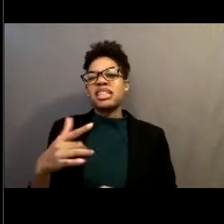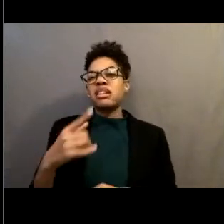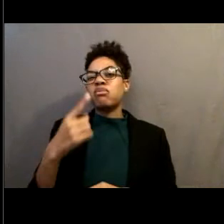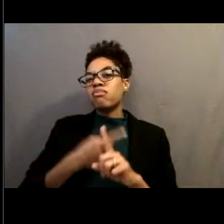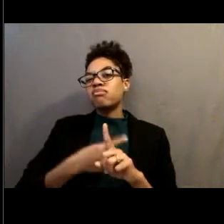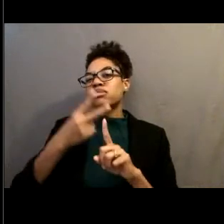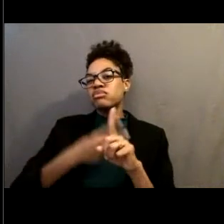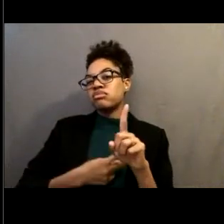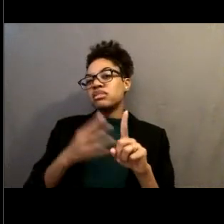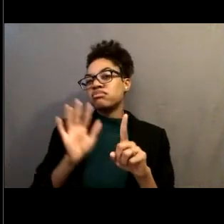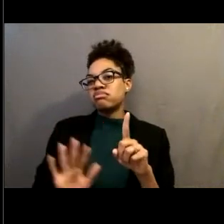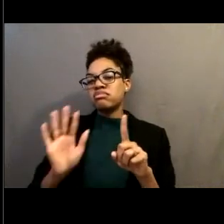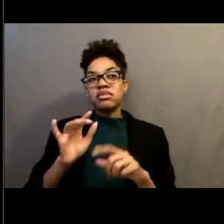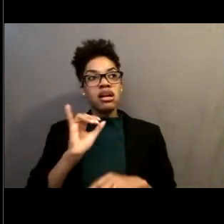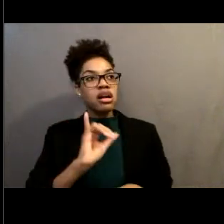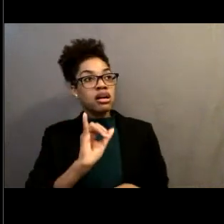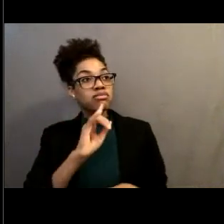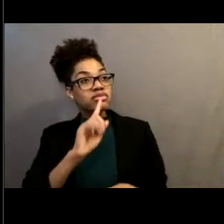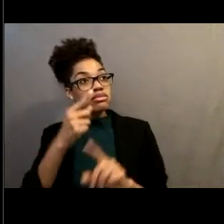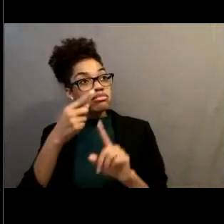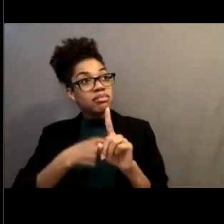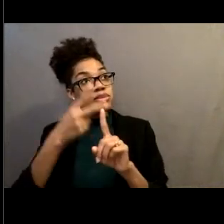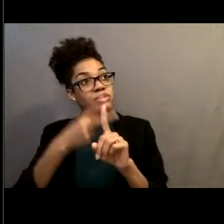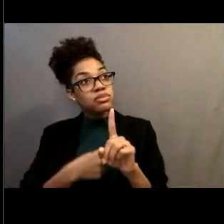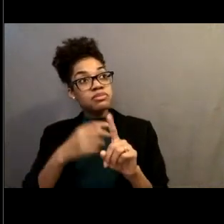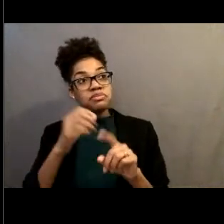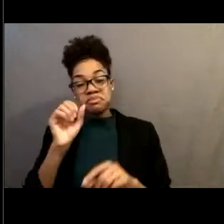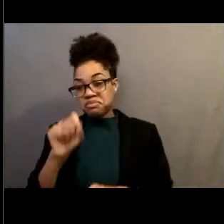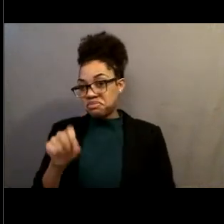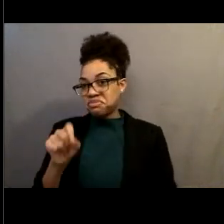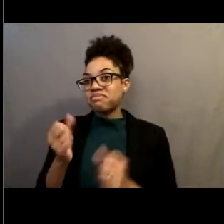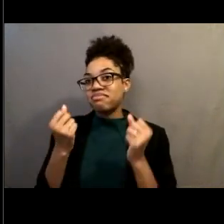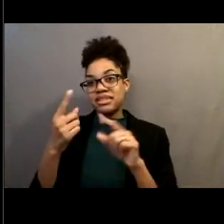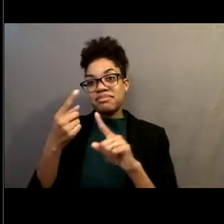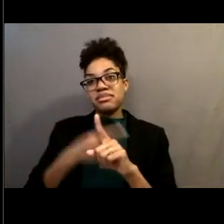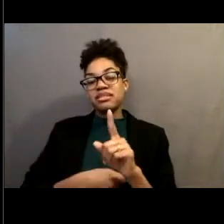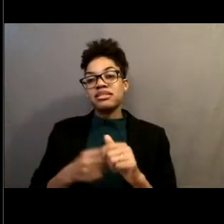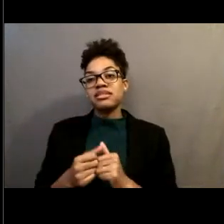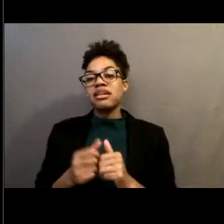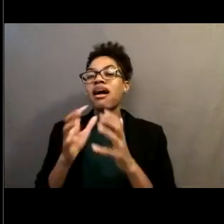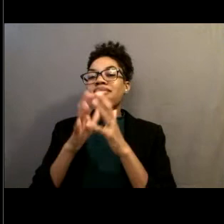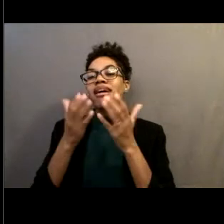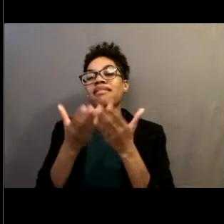[Nicole] Wow. Months, I had no idea. Yeah. Well there is after that, but yes, it's a couple months